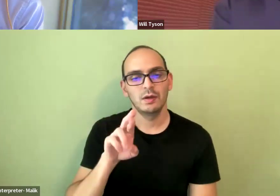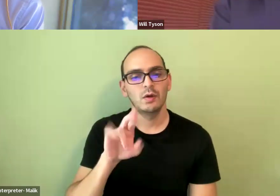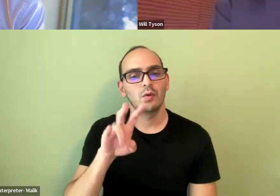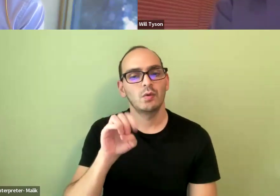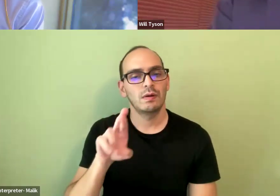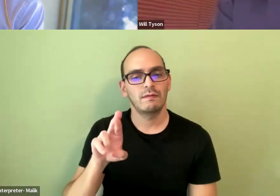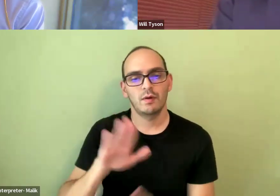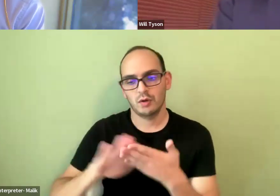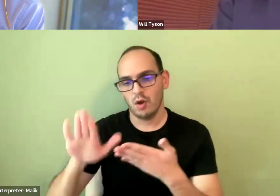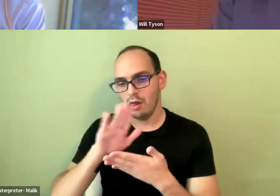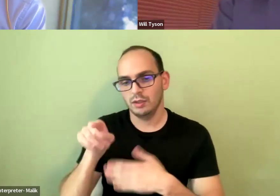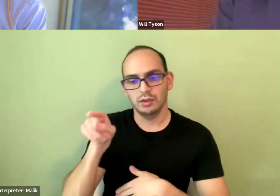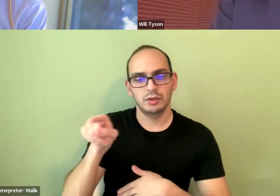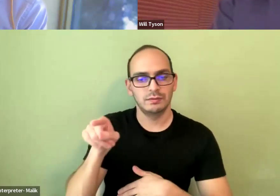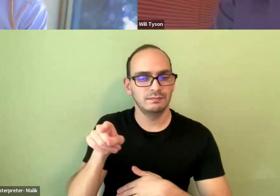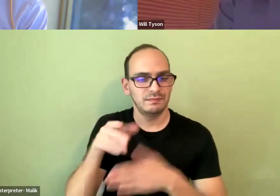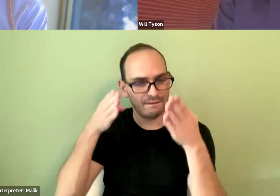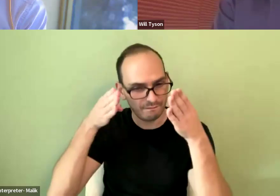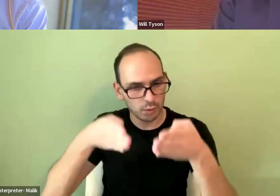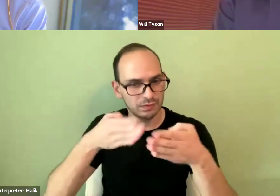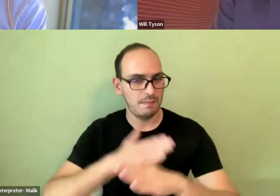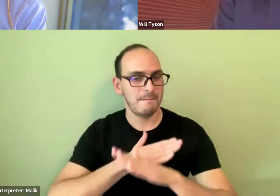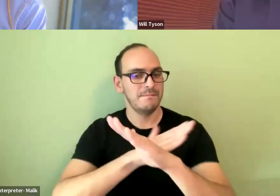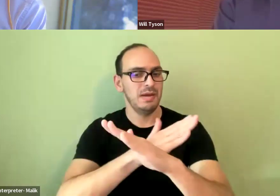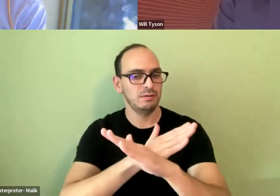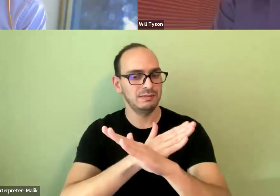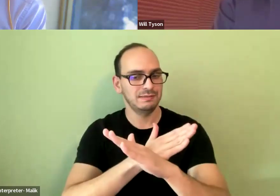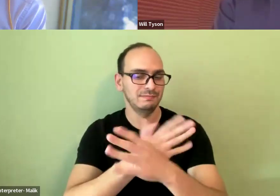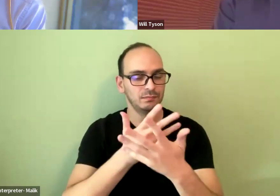Really focuses on the barriers alleviating the barriers that